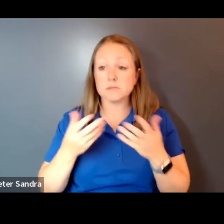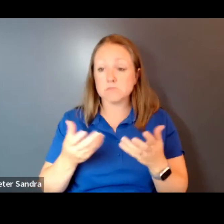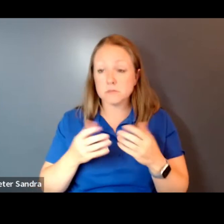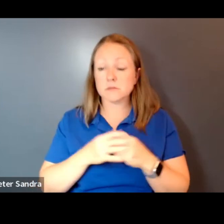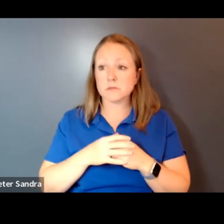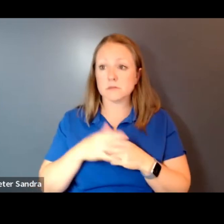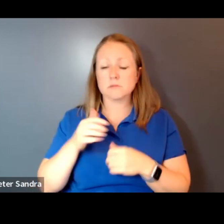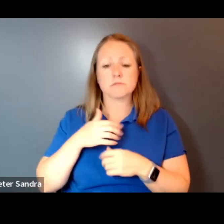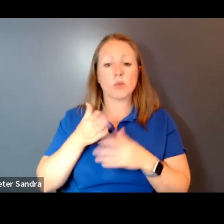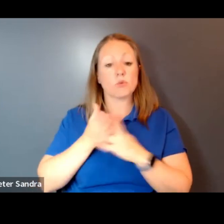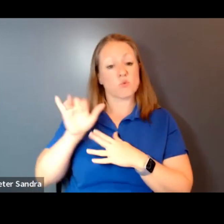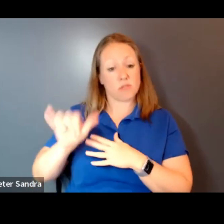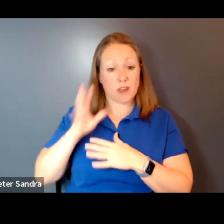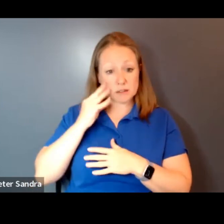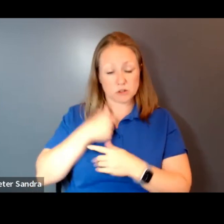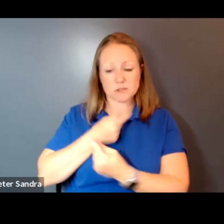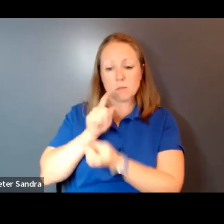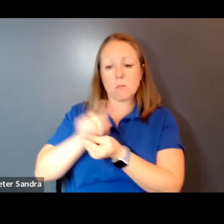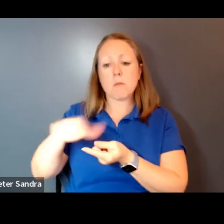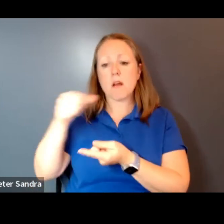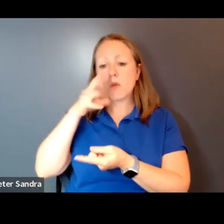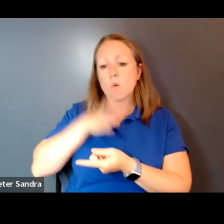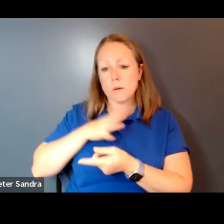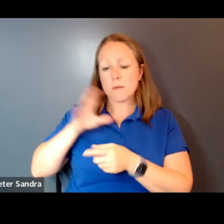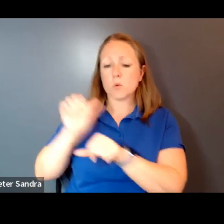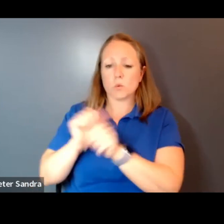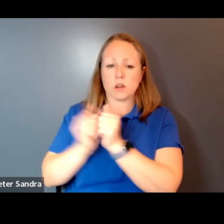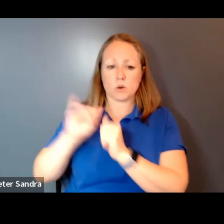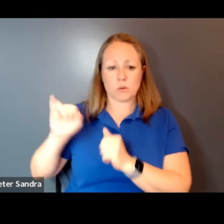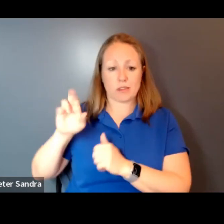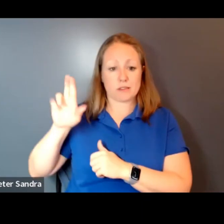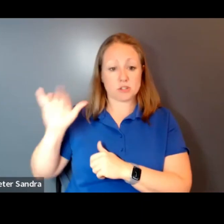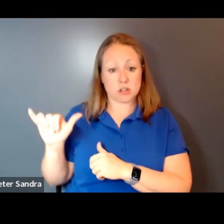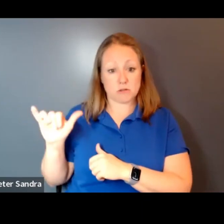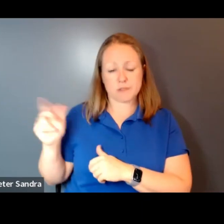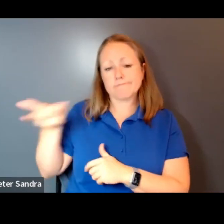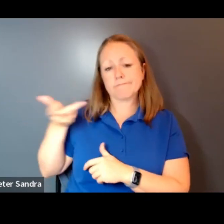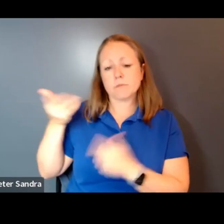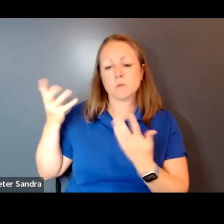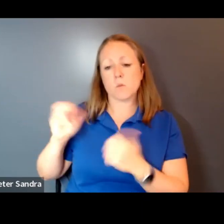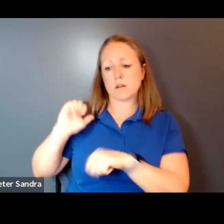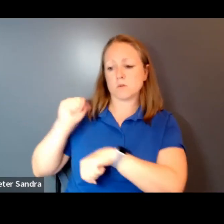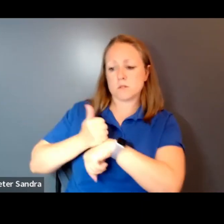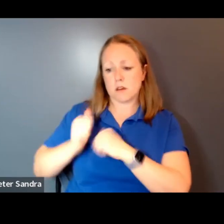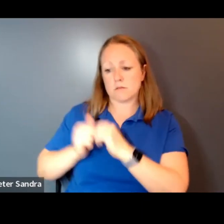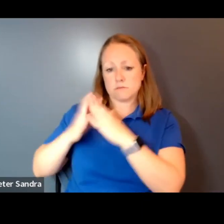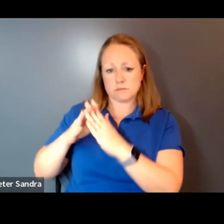woman that was working with Jerry and the three of us wanted to set up a state council for people who are self directing.